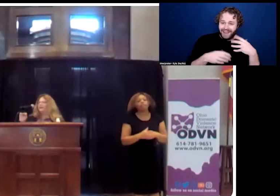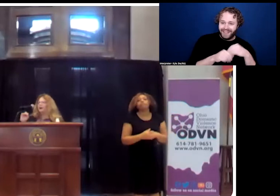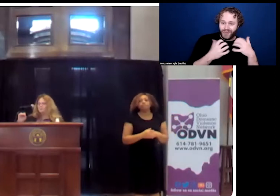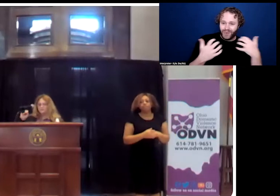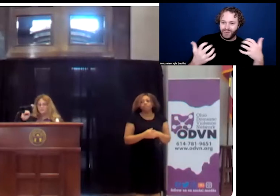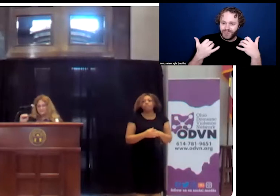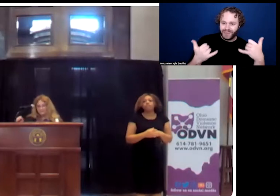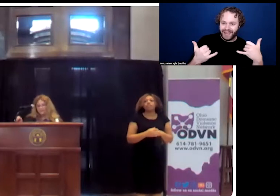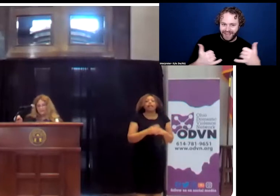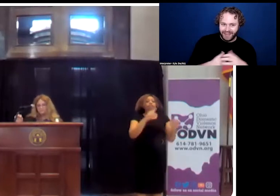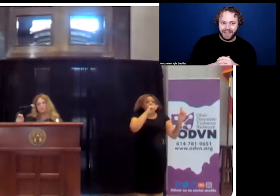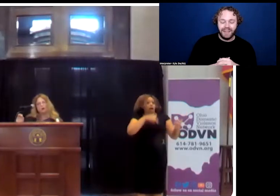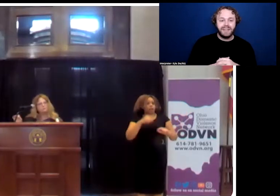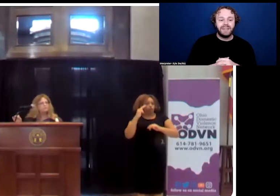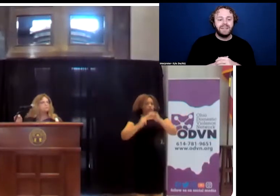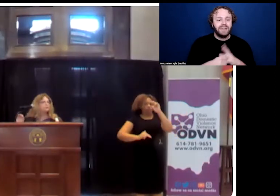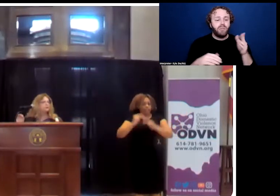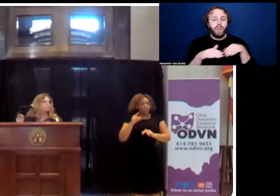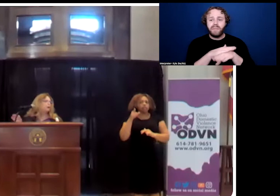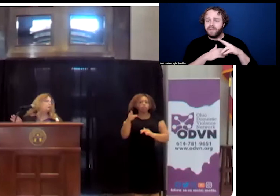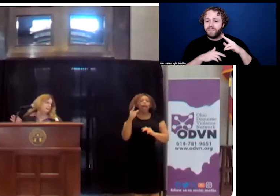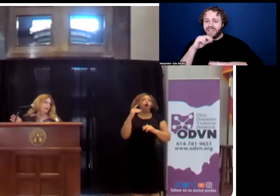come into facilities that are comfortable and welcoming.